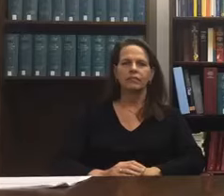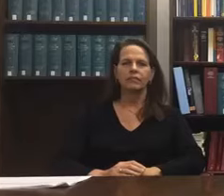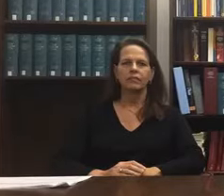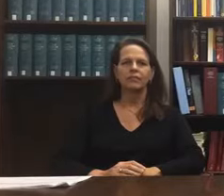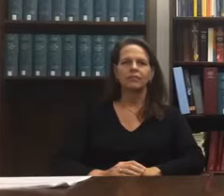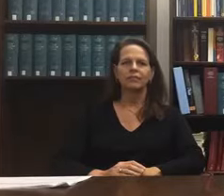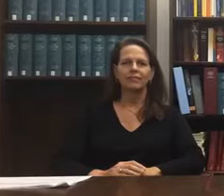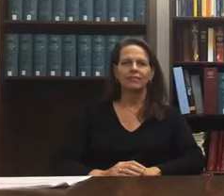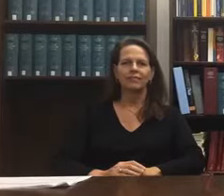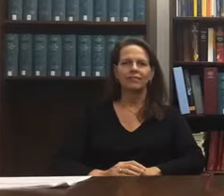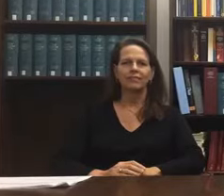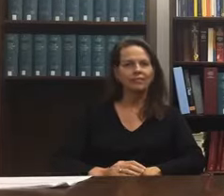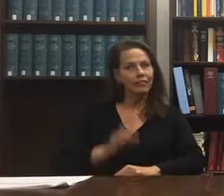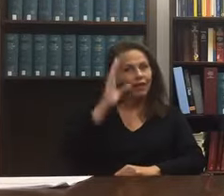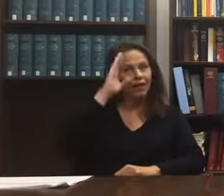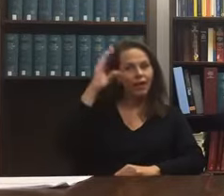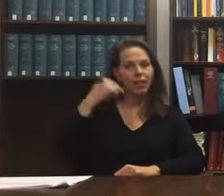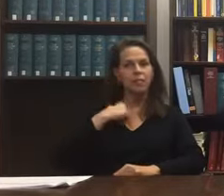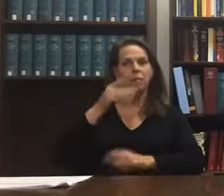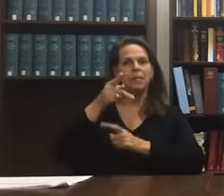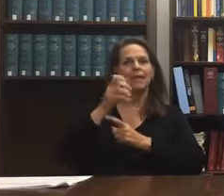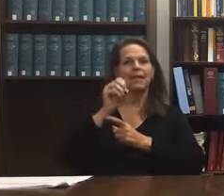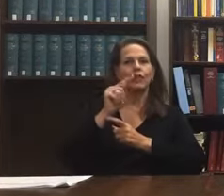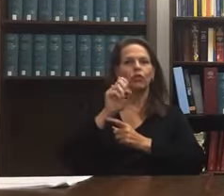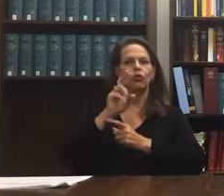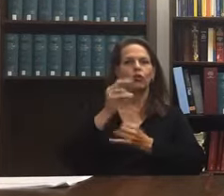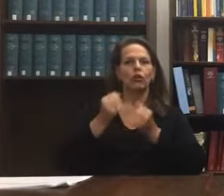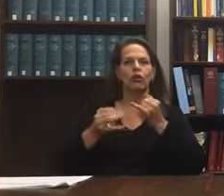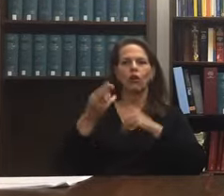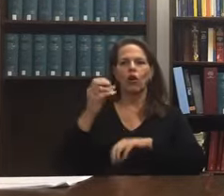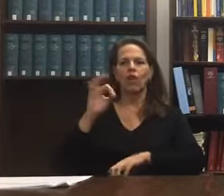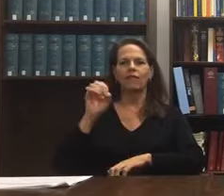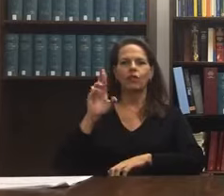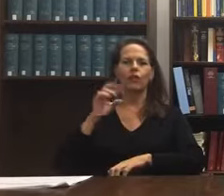hi this is Peter Hoffer I'm a senior litigation attorney for disability